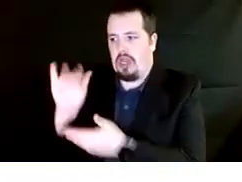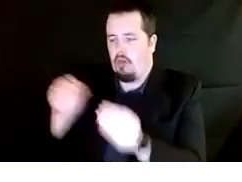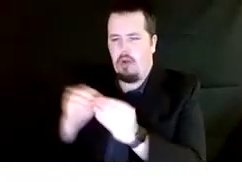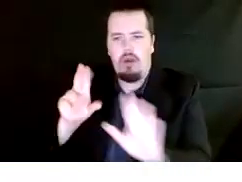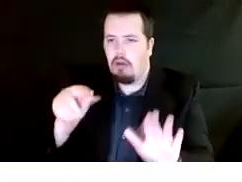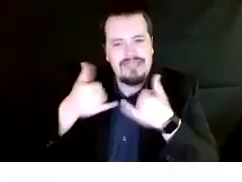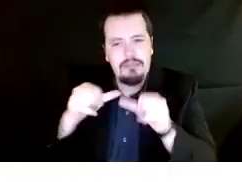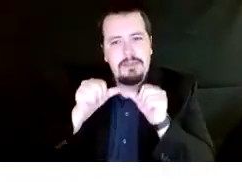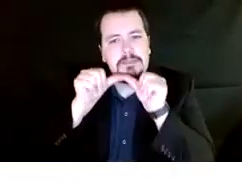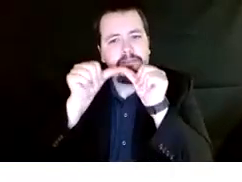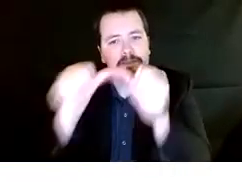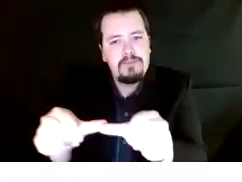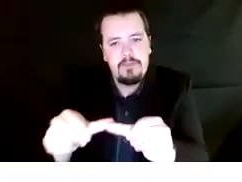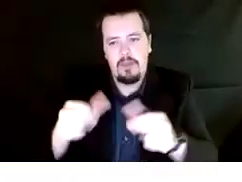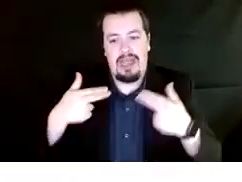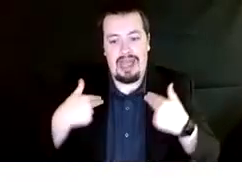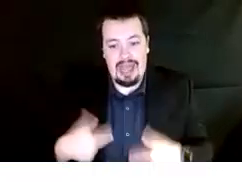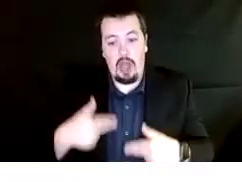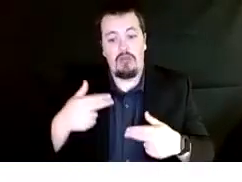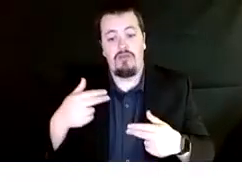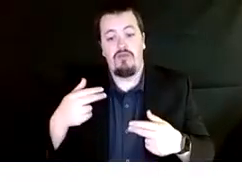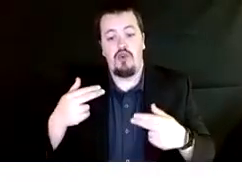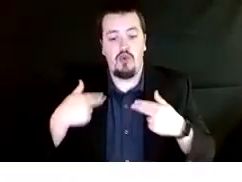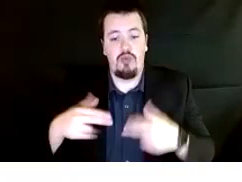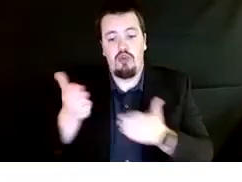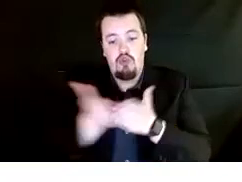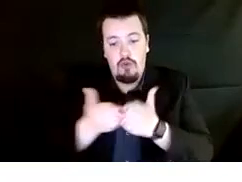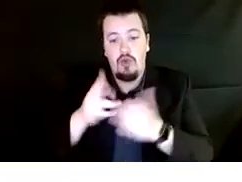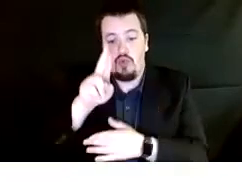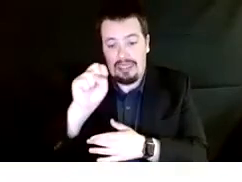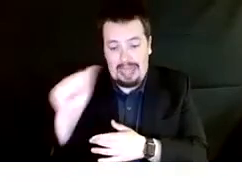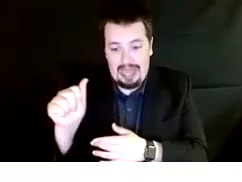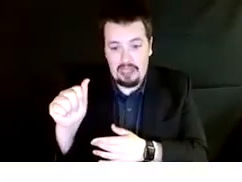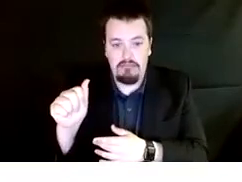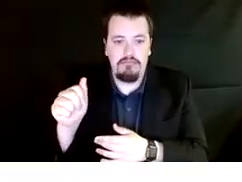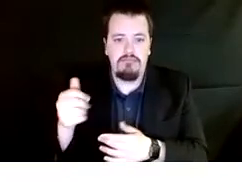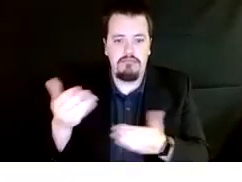fact the Health and Human Services with the United States, the United States Health and Human Services